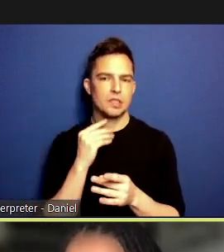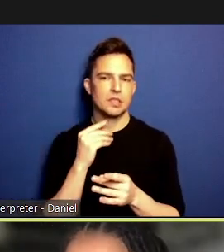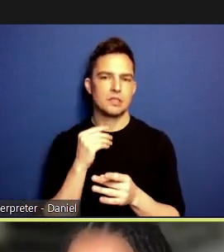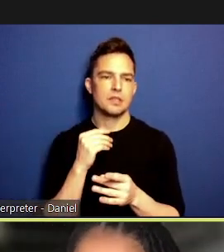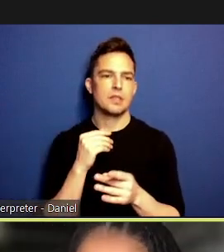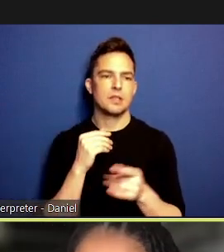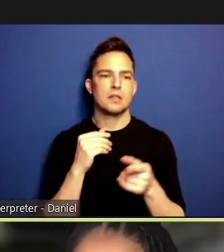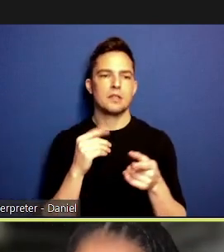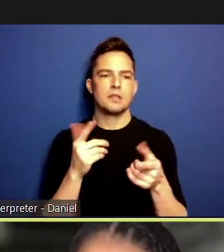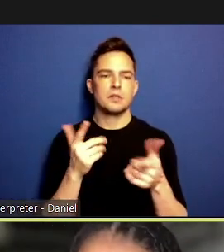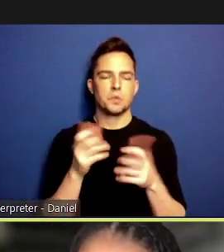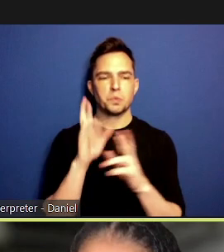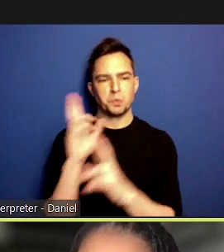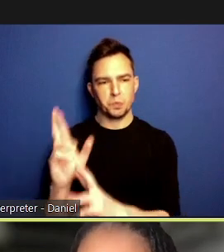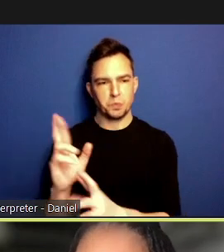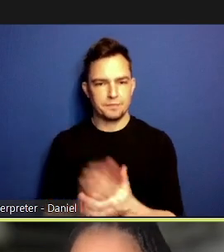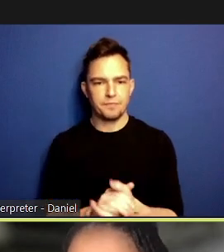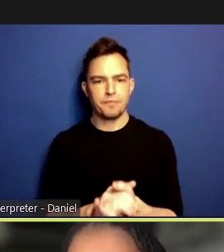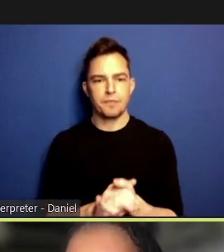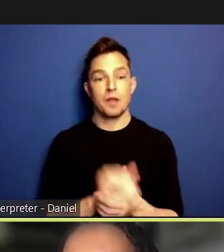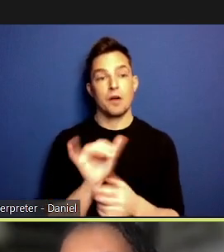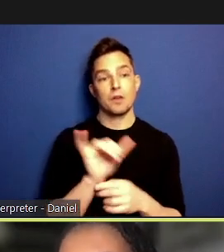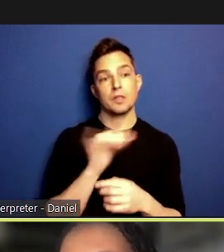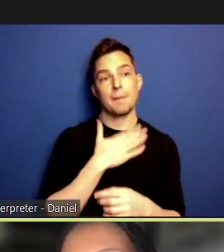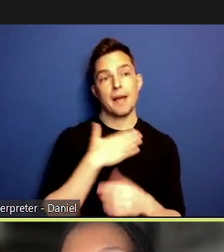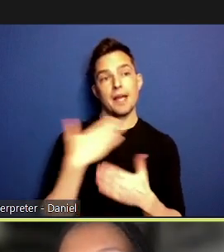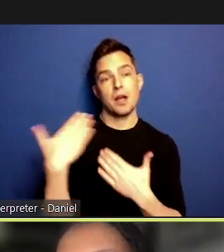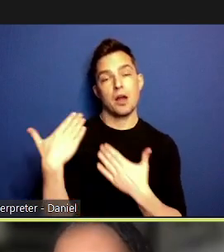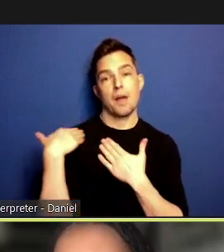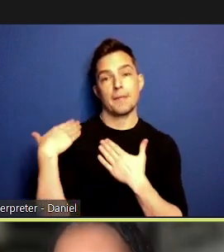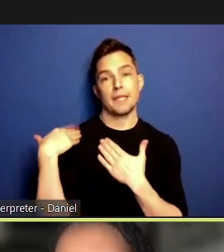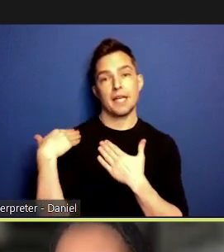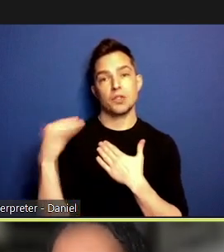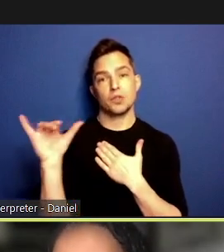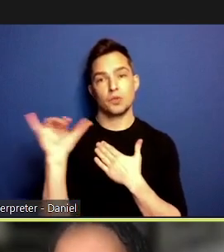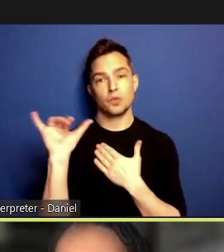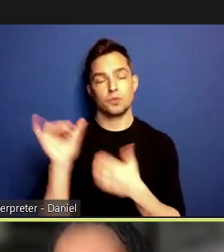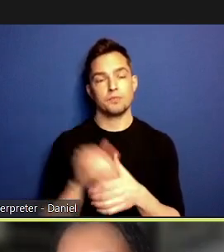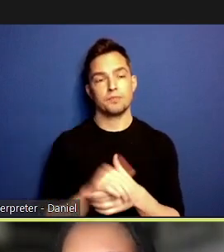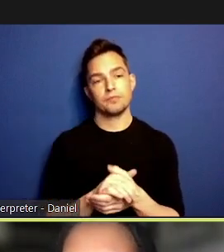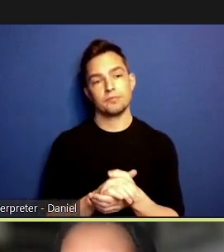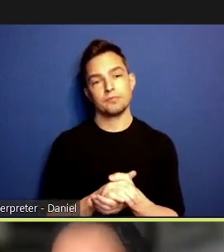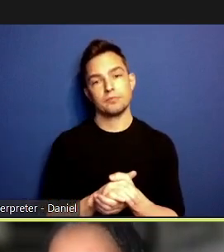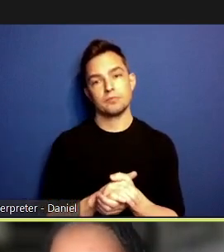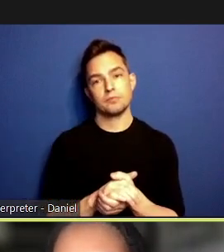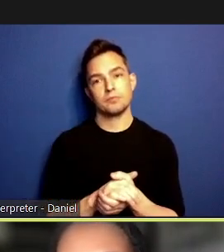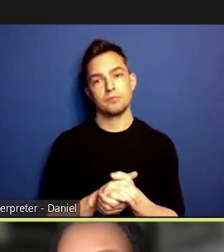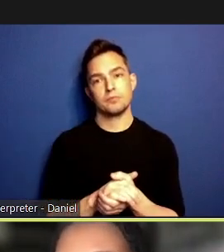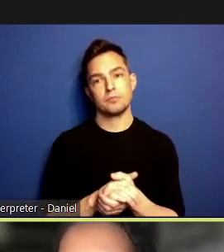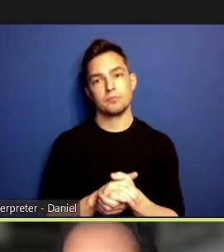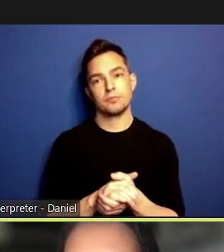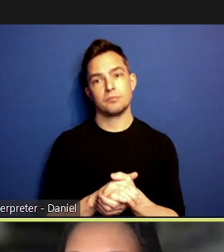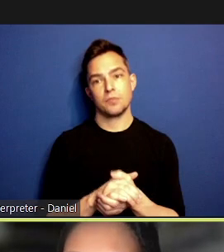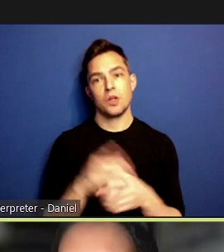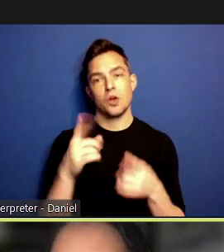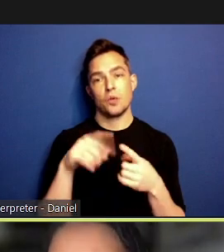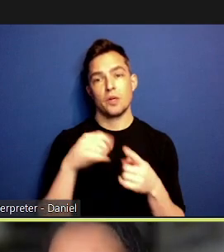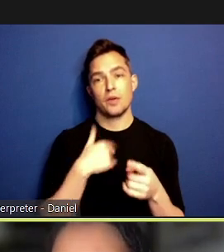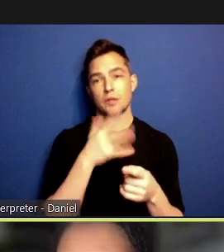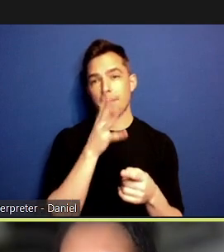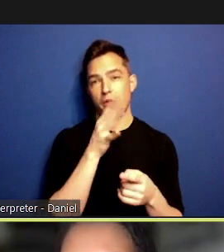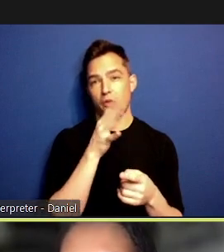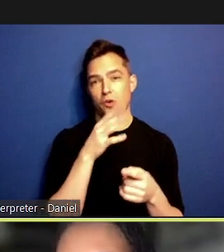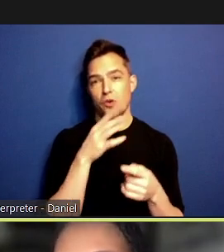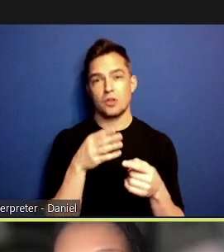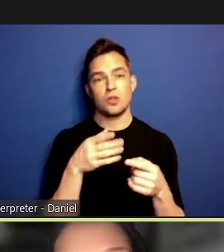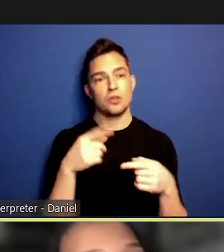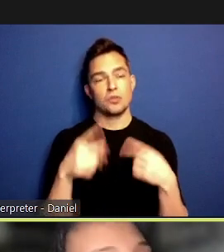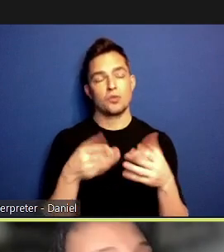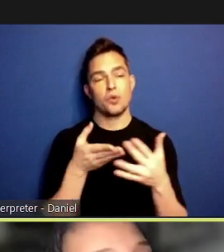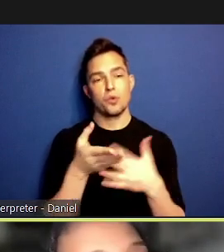think about my obligations then when I was a mom going through this work. You know, before